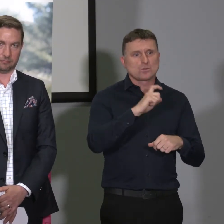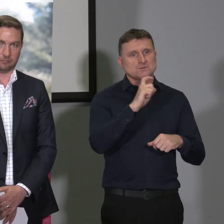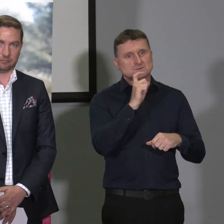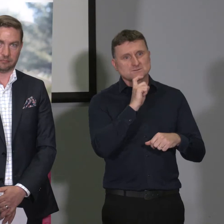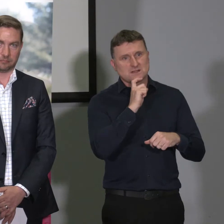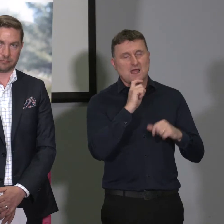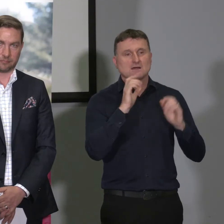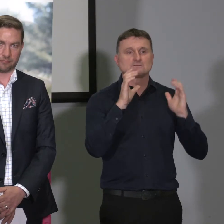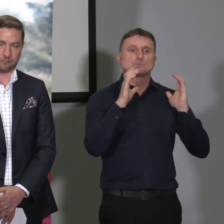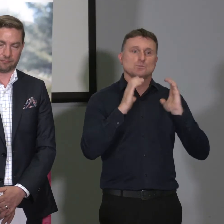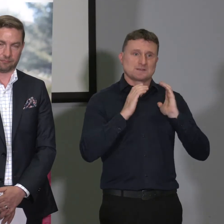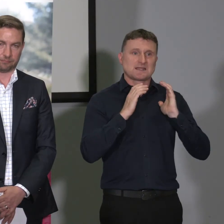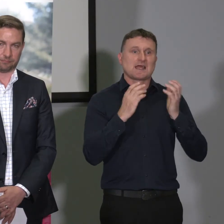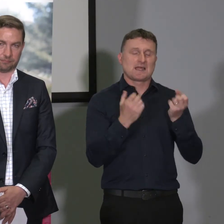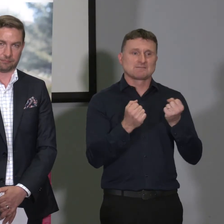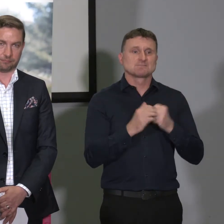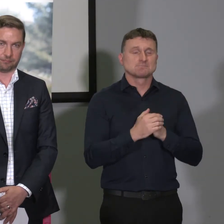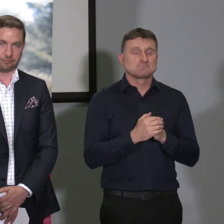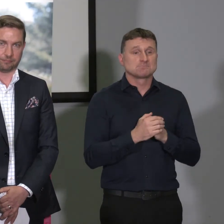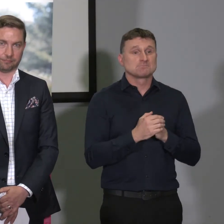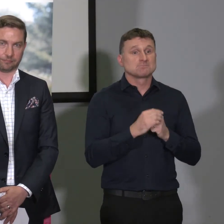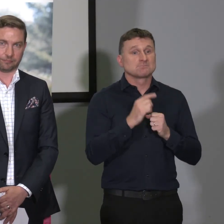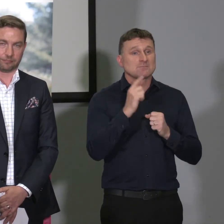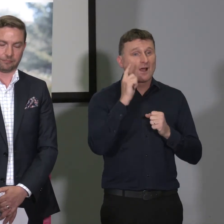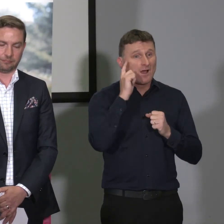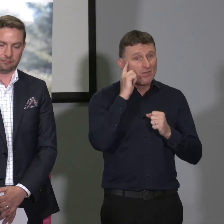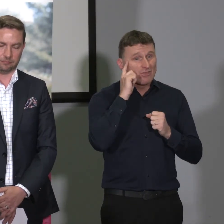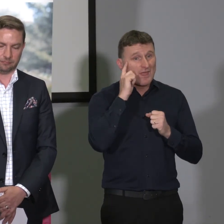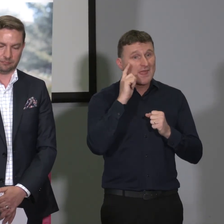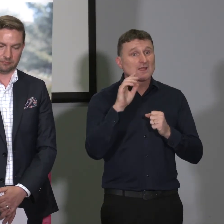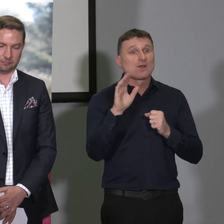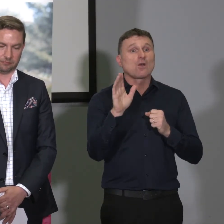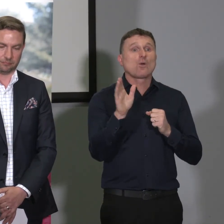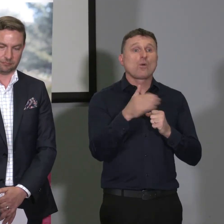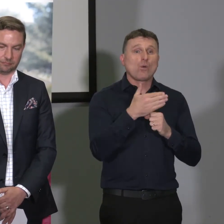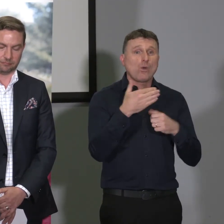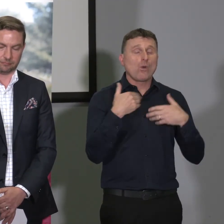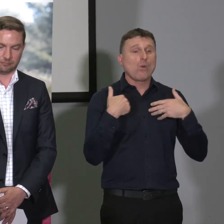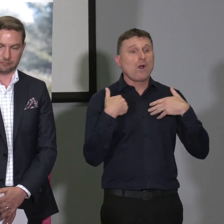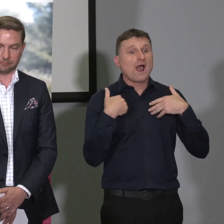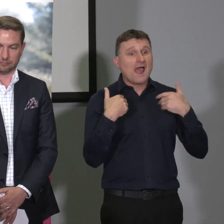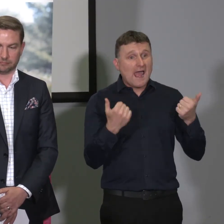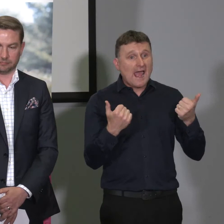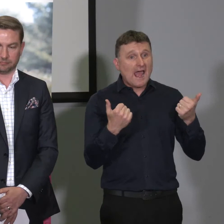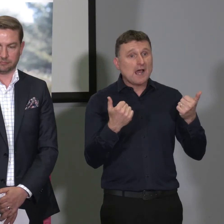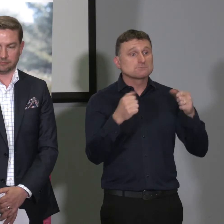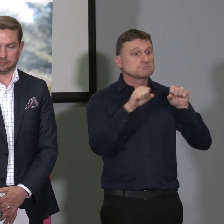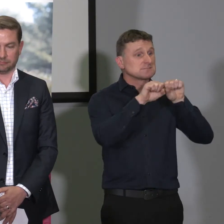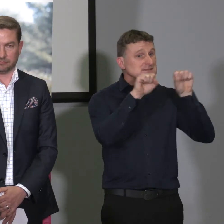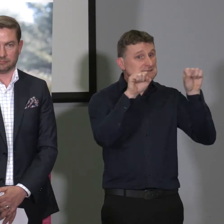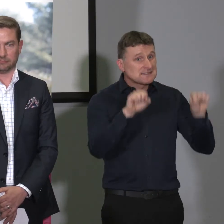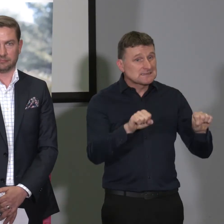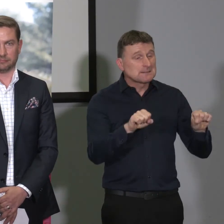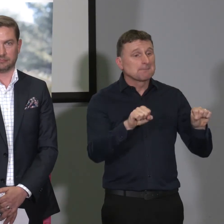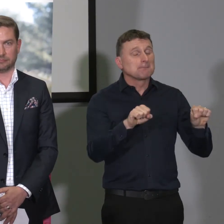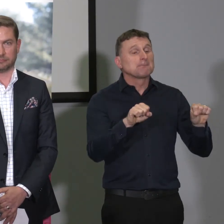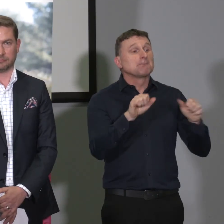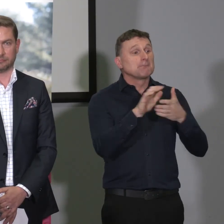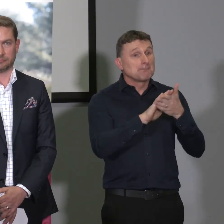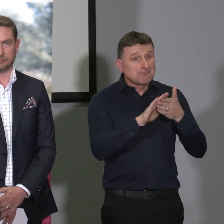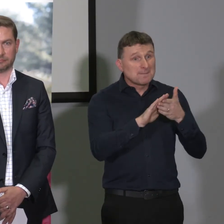the workforce. In total,